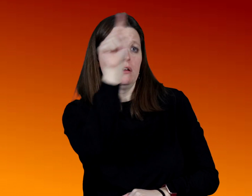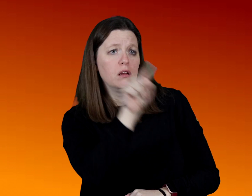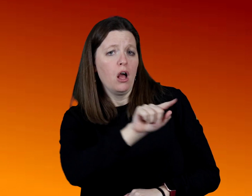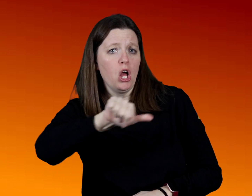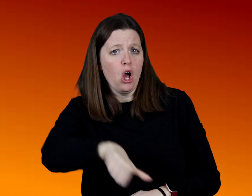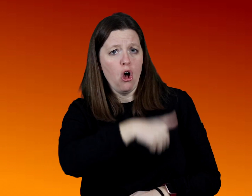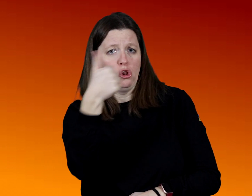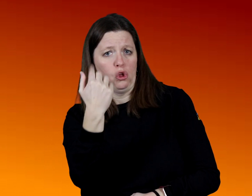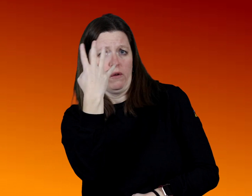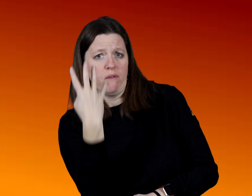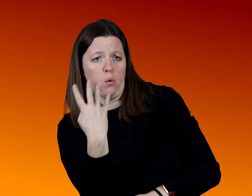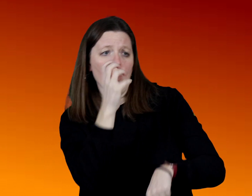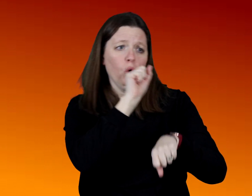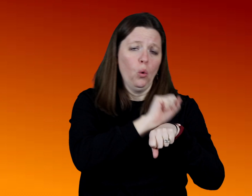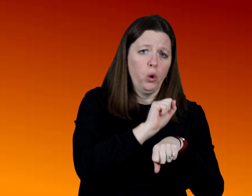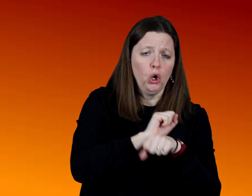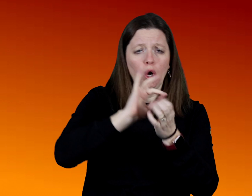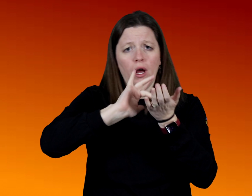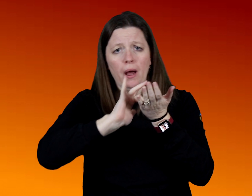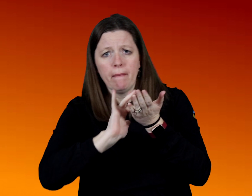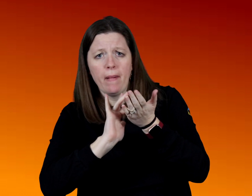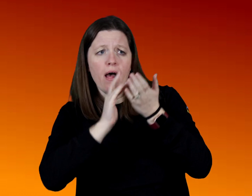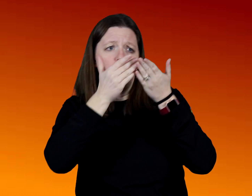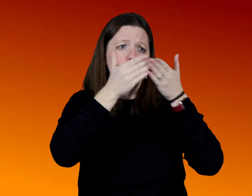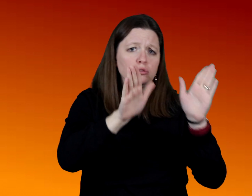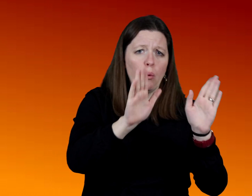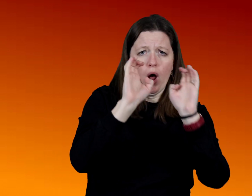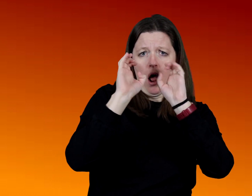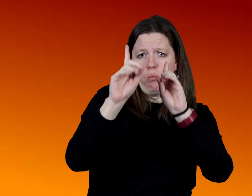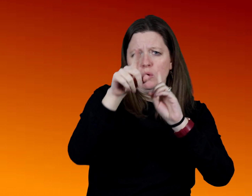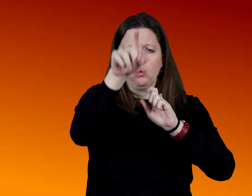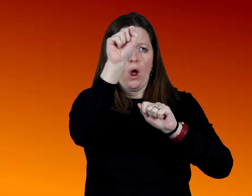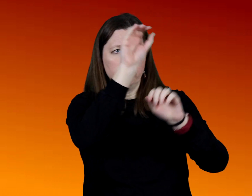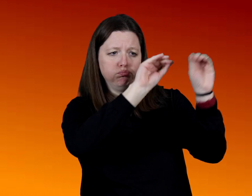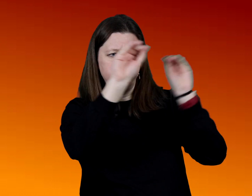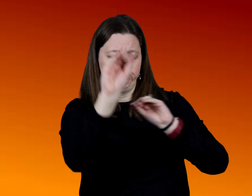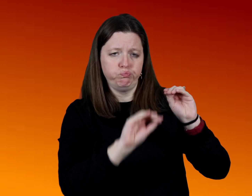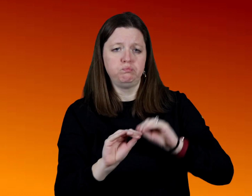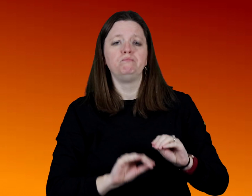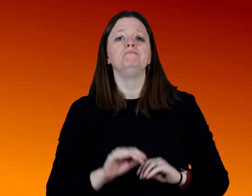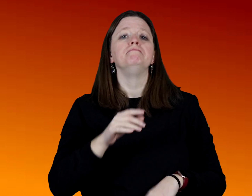The other 4 categories, work, medical, general, & education you can adjust to your preference.